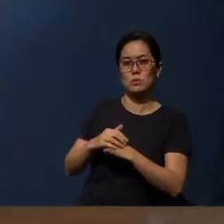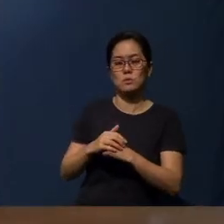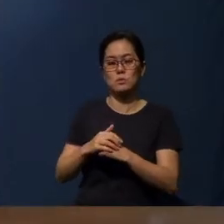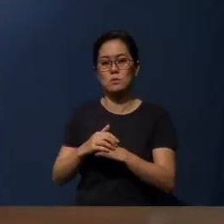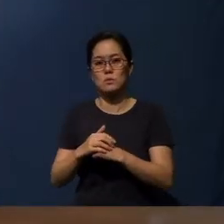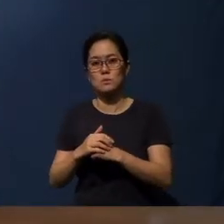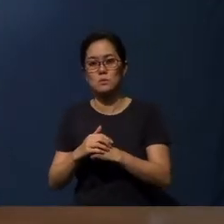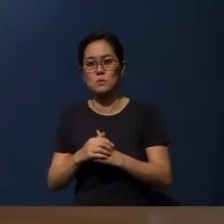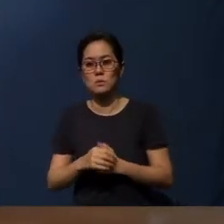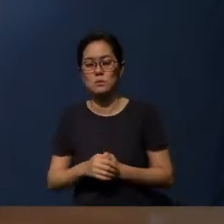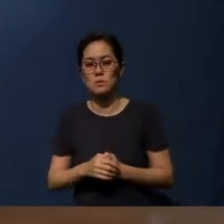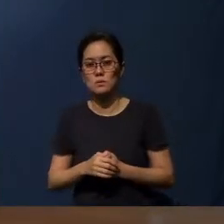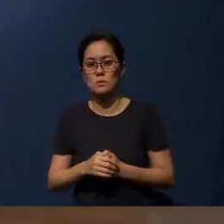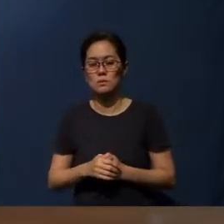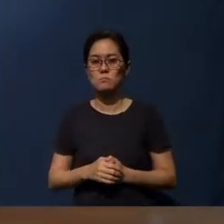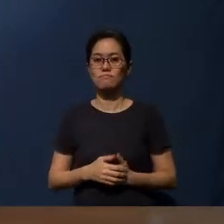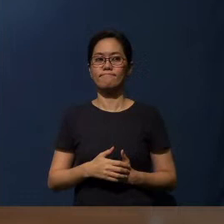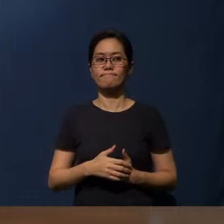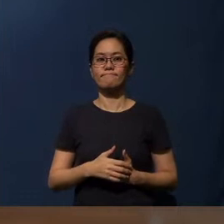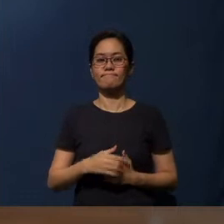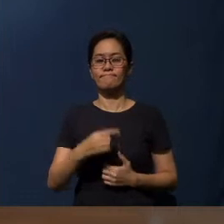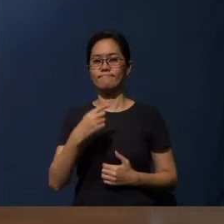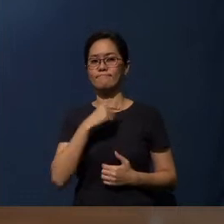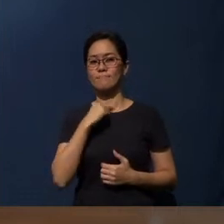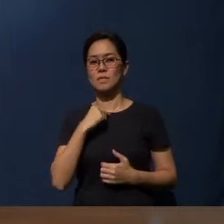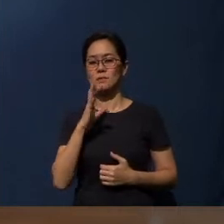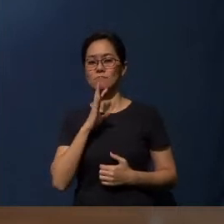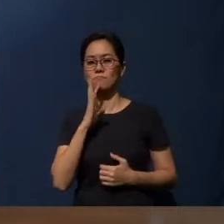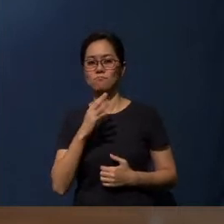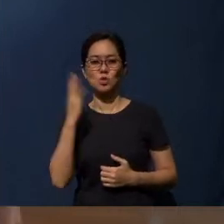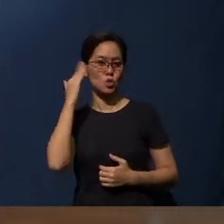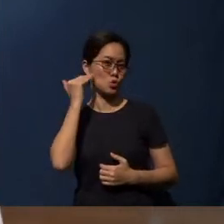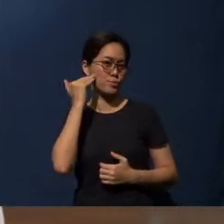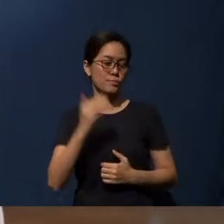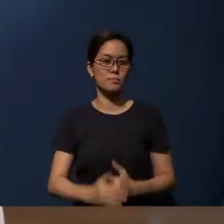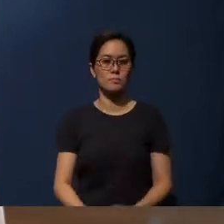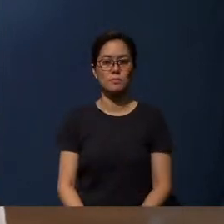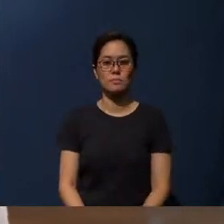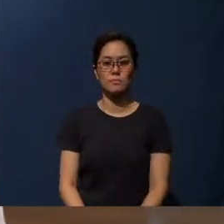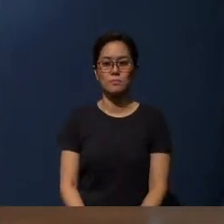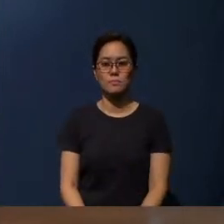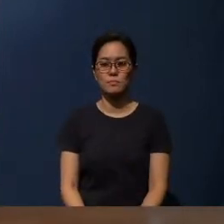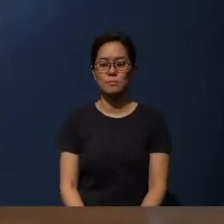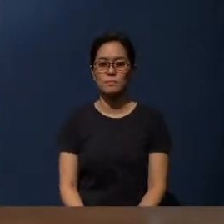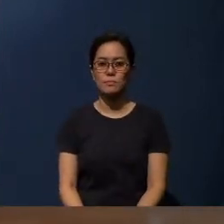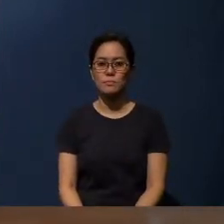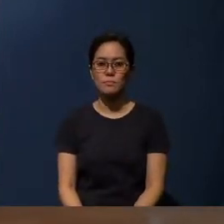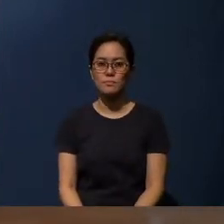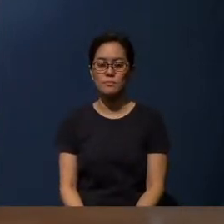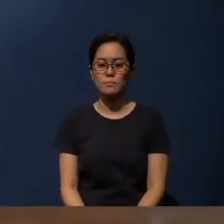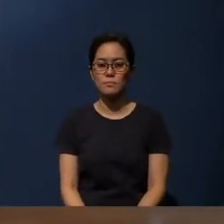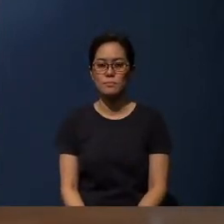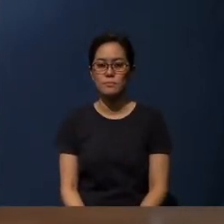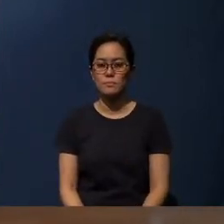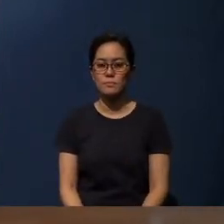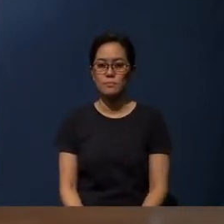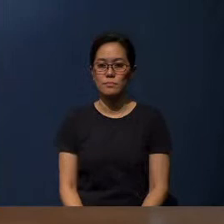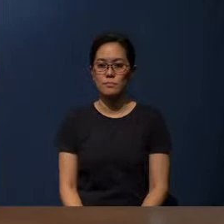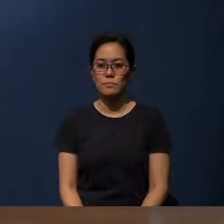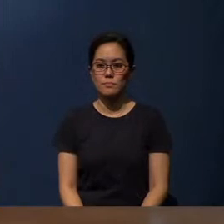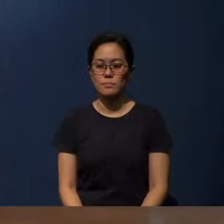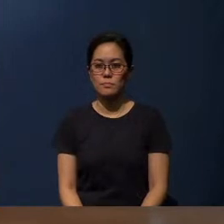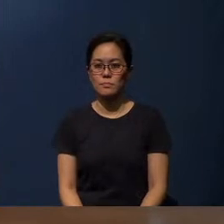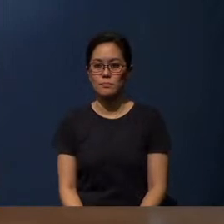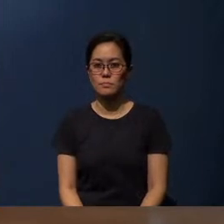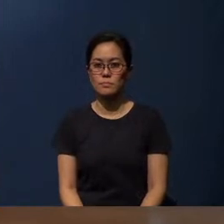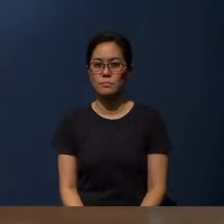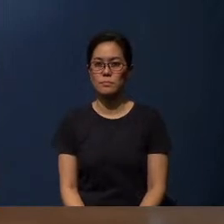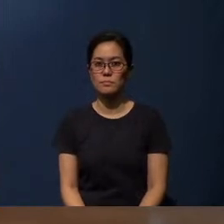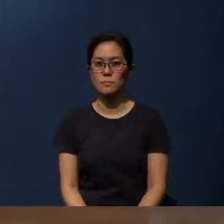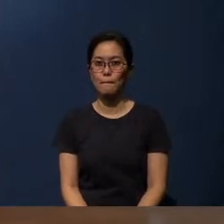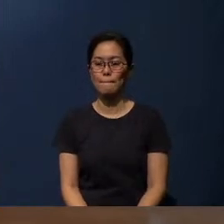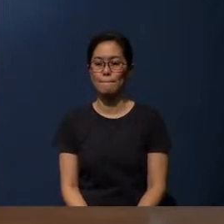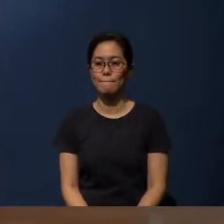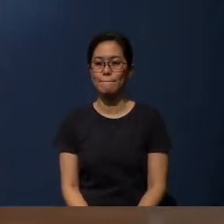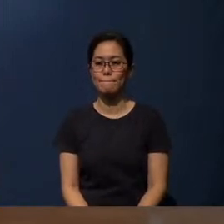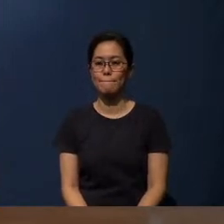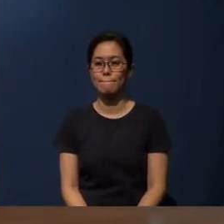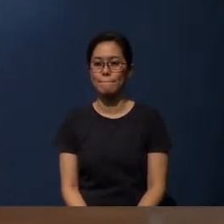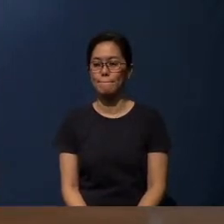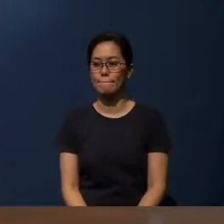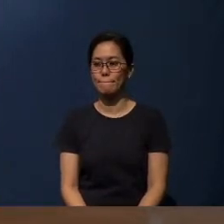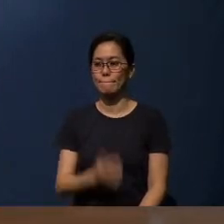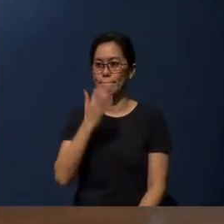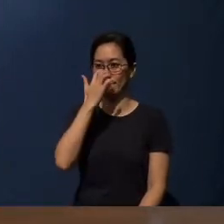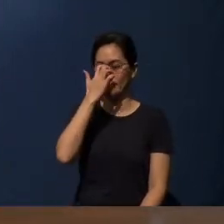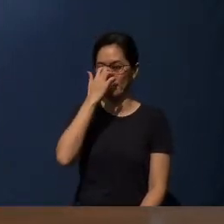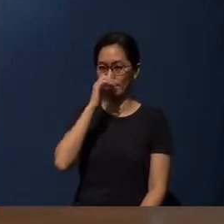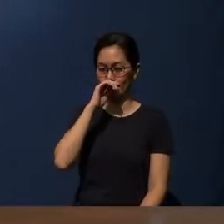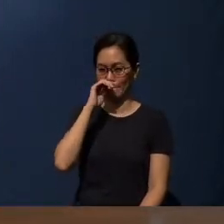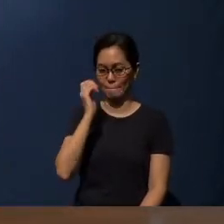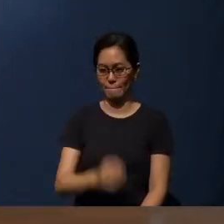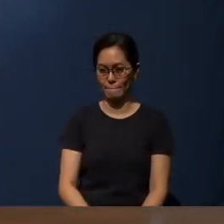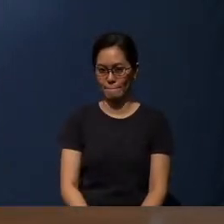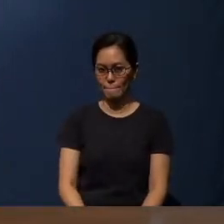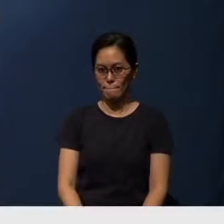[Korean]